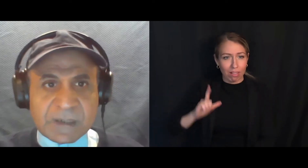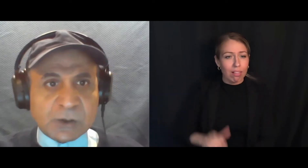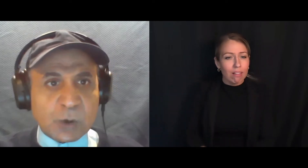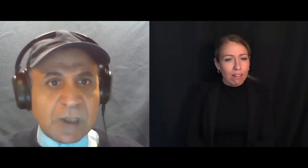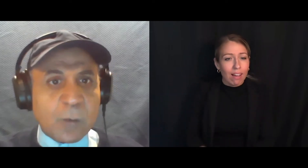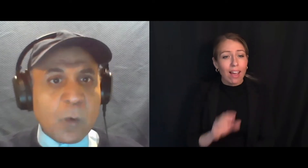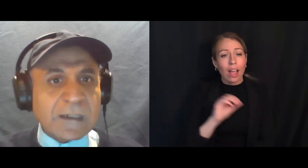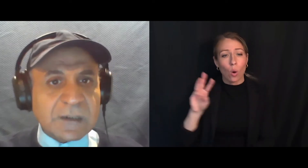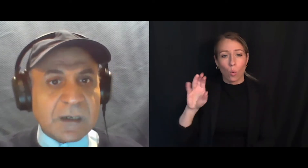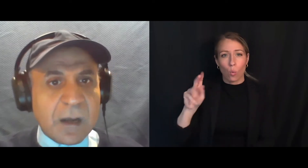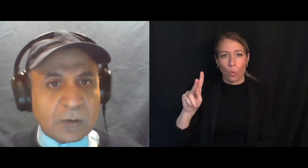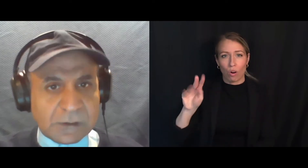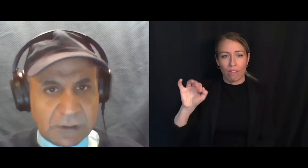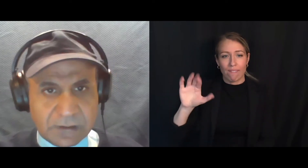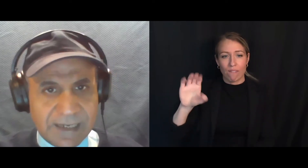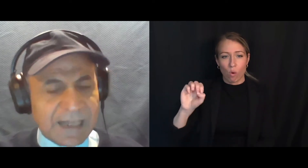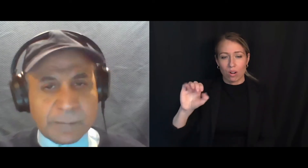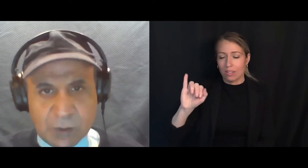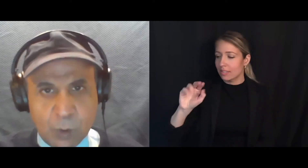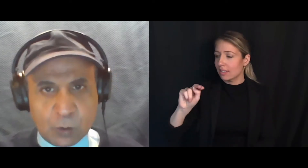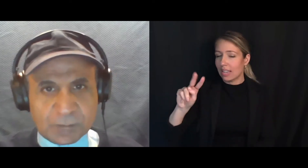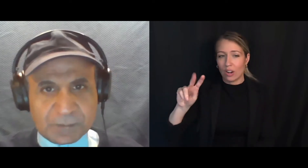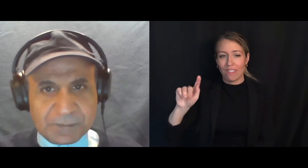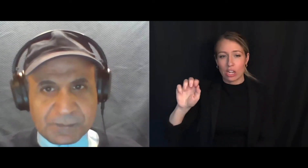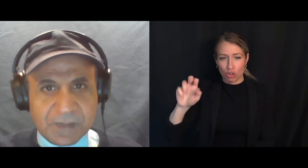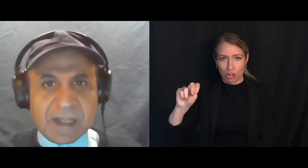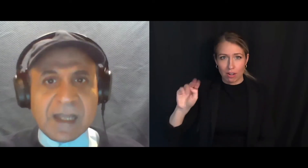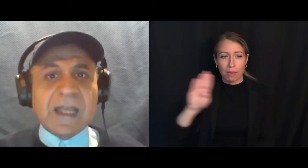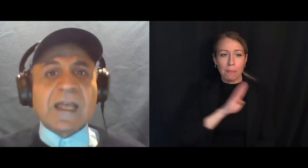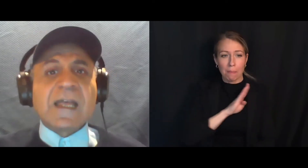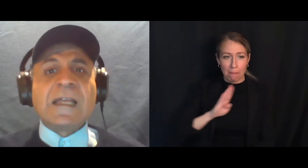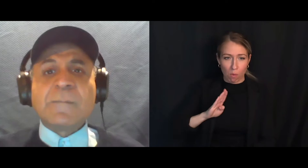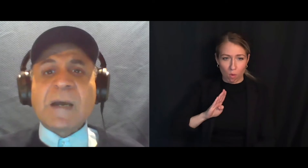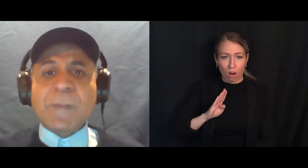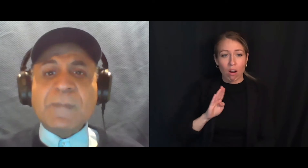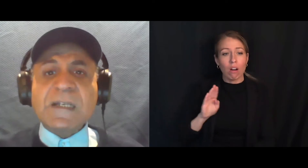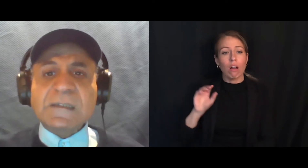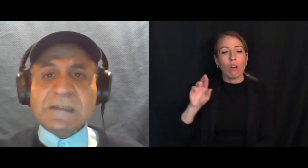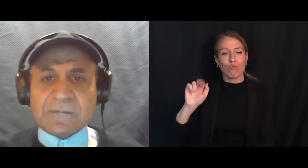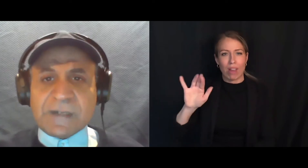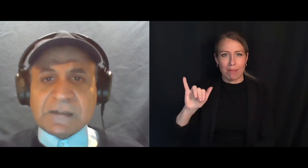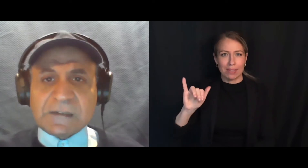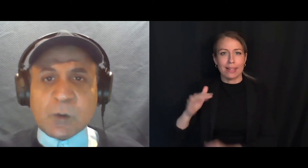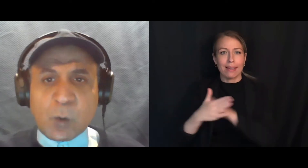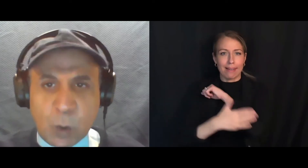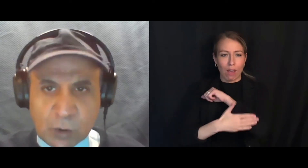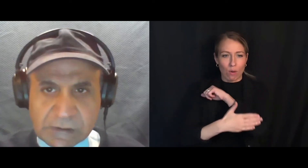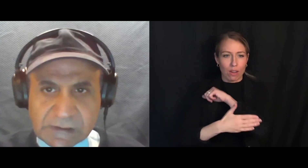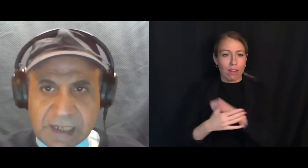Minnesota Quality Control, and many more. In my public servant role,